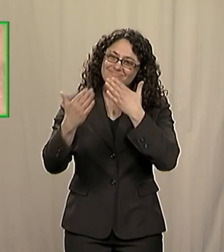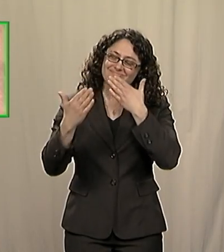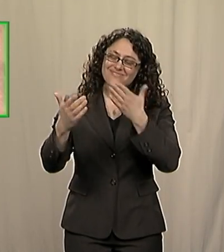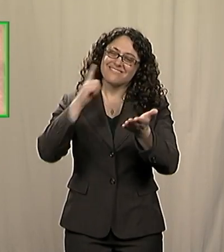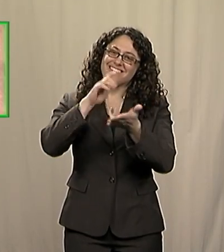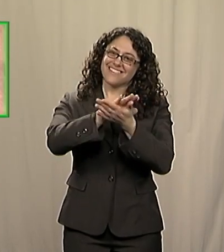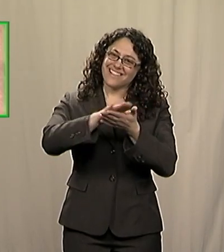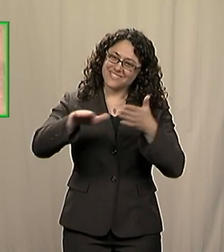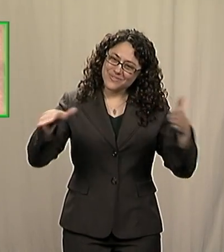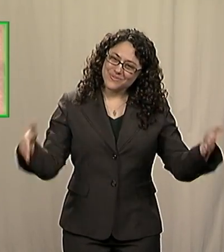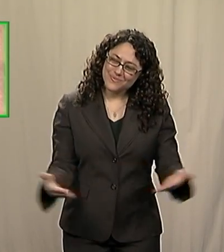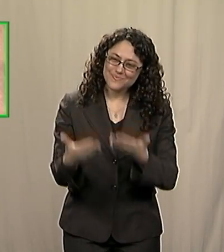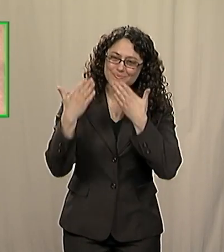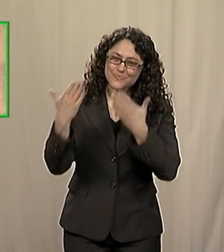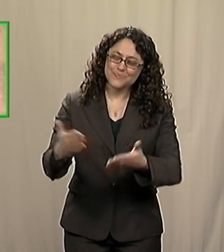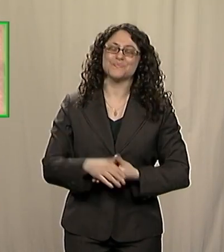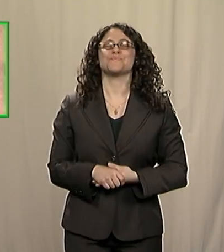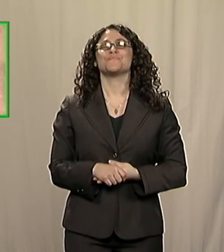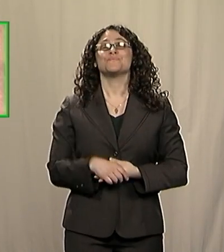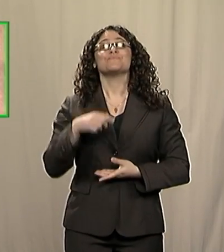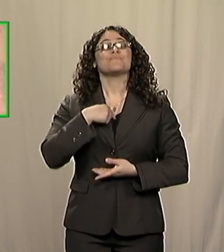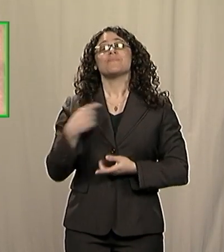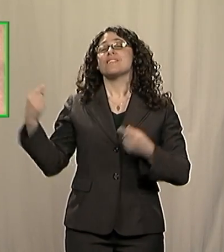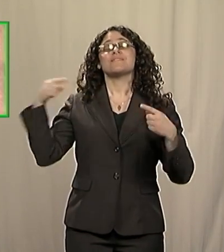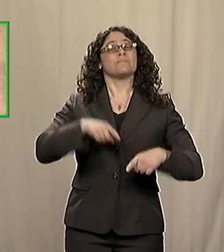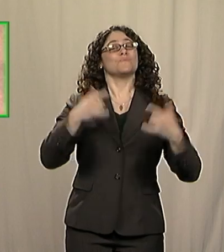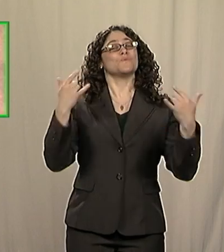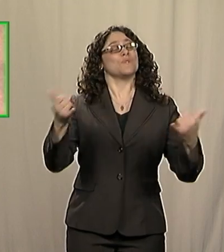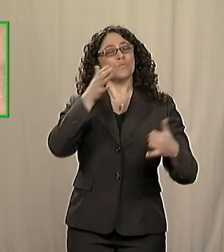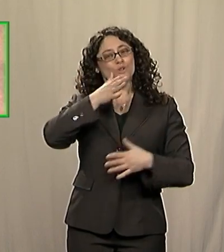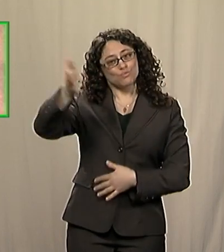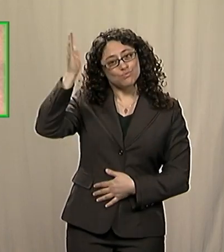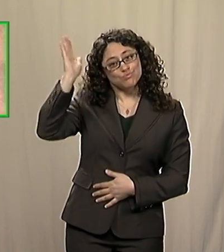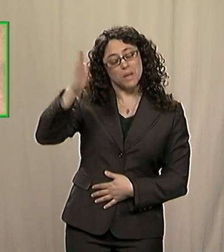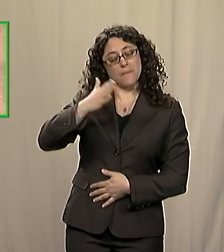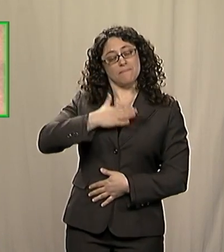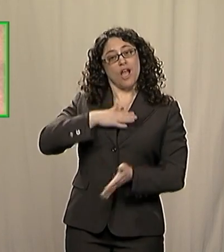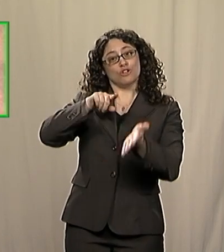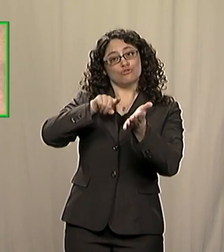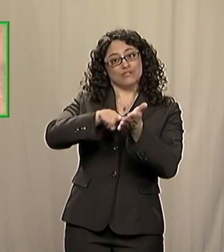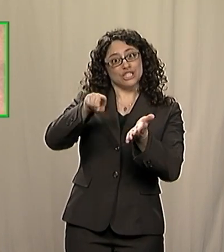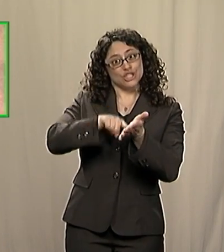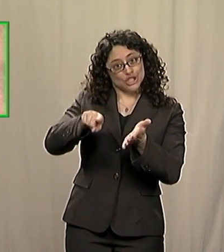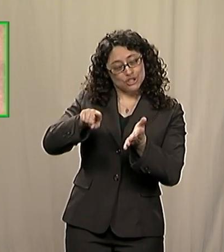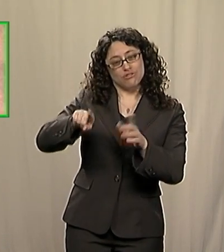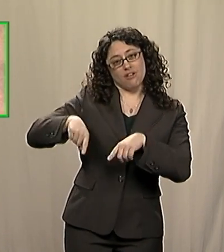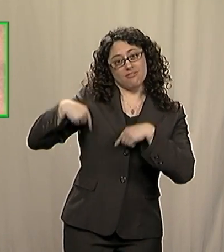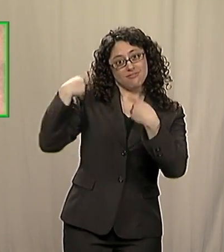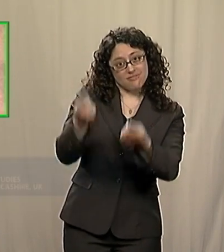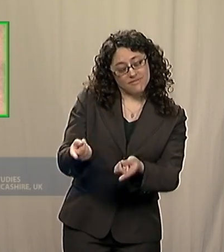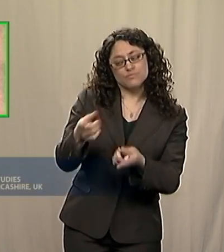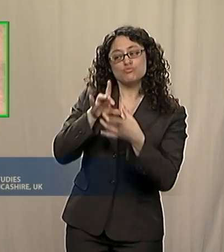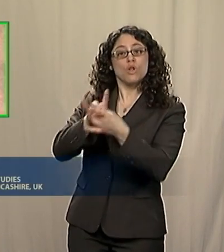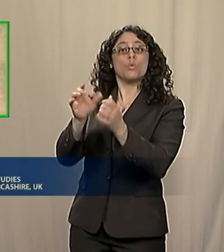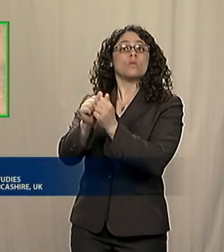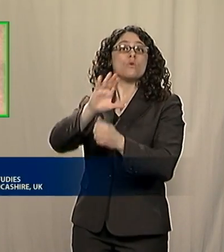Thank you for that very kind introduction. I'm here today to present some ongoing research that I've been doing with one of my colleagues